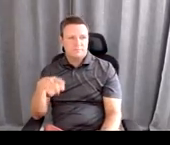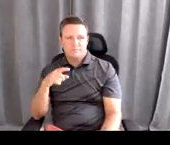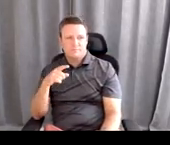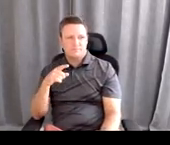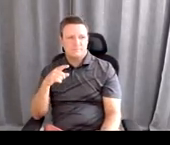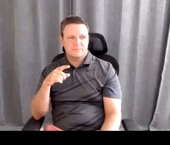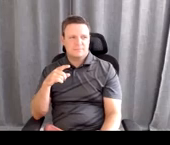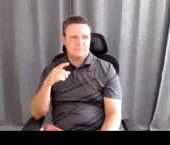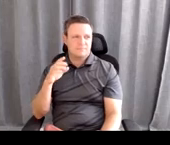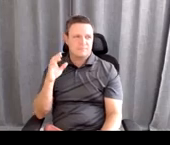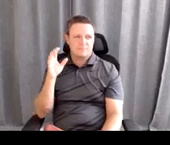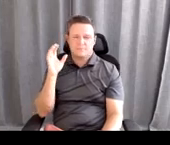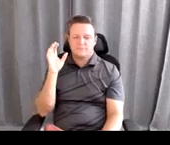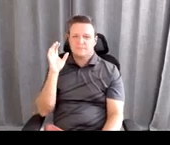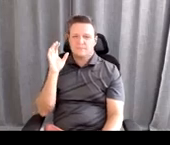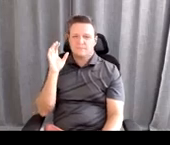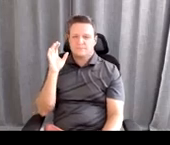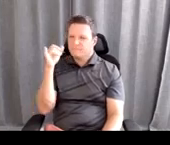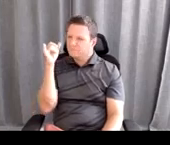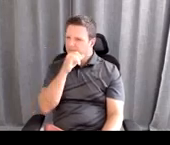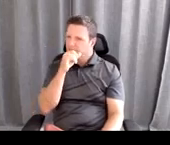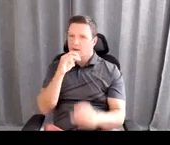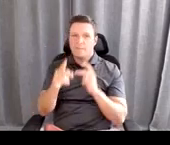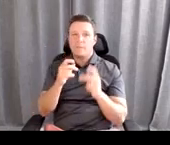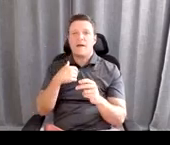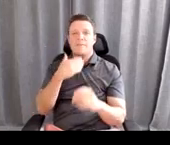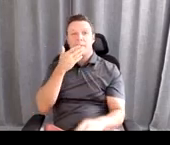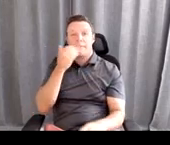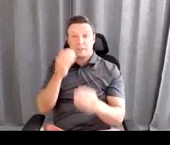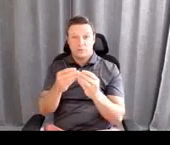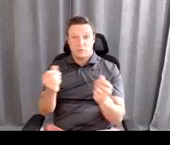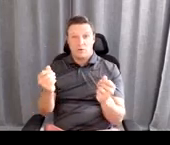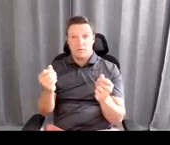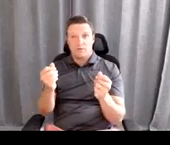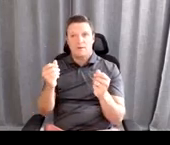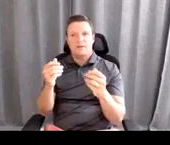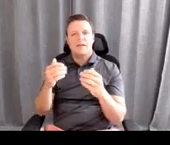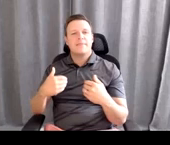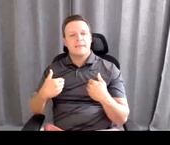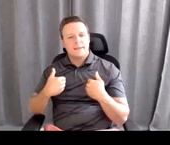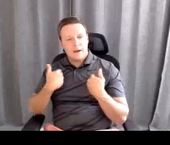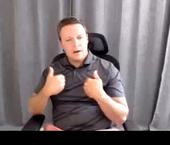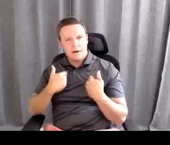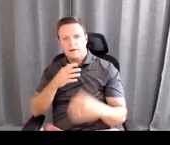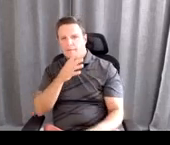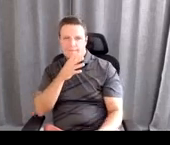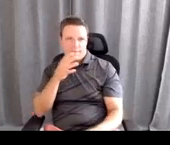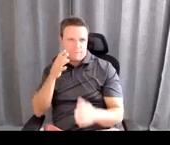the people who had the best solutions for this was the next generation, the young farmers who took over the farming from their parents,